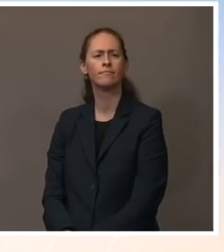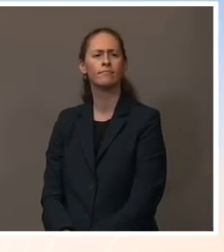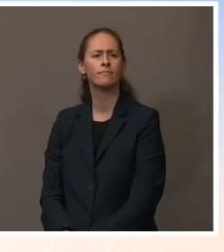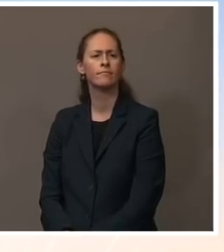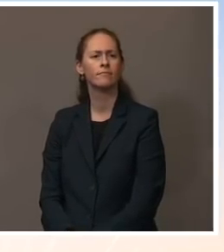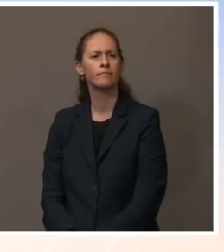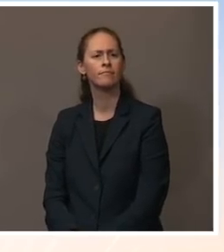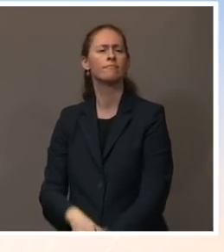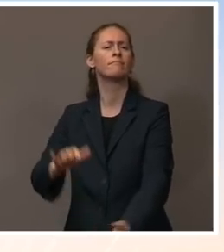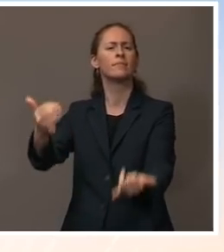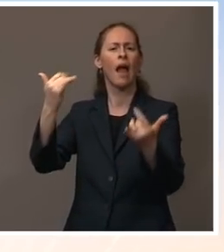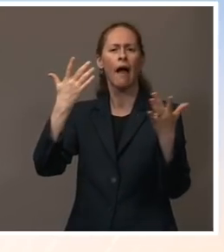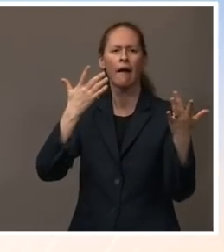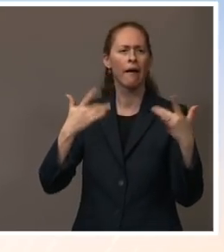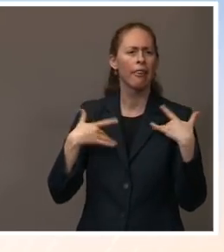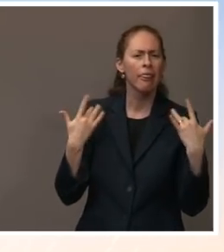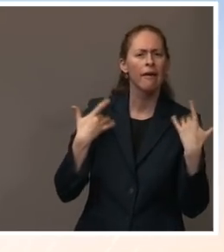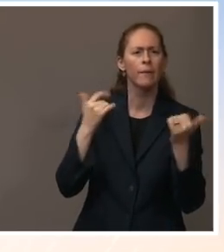that this is the best time to end cash bail?